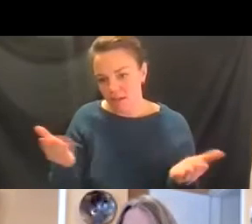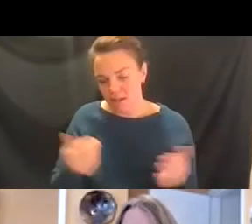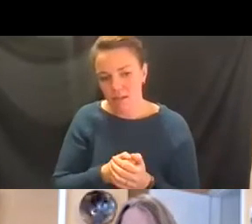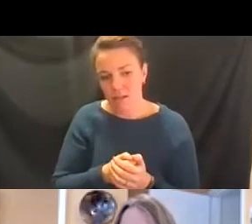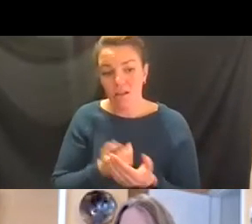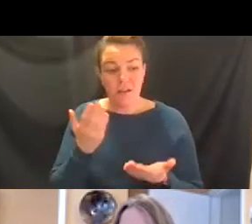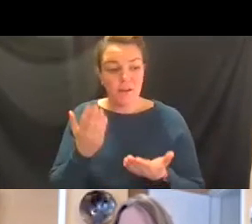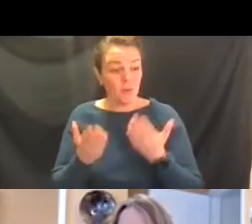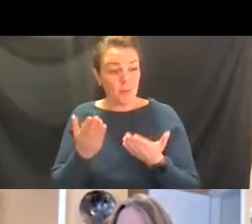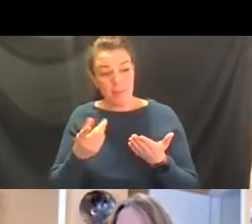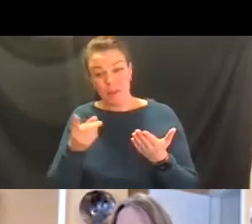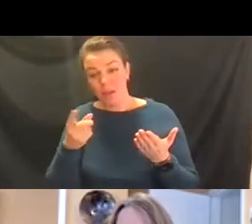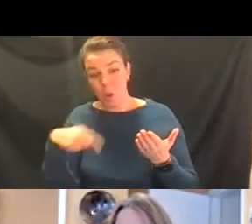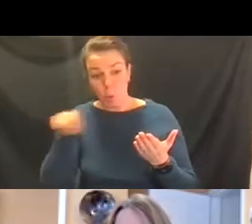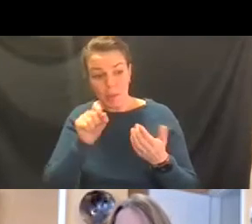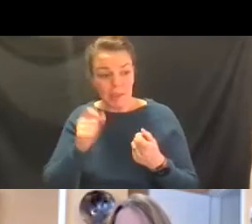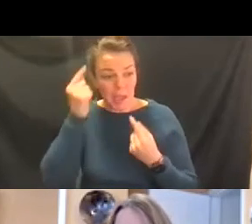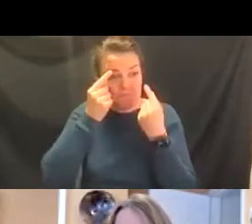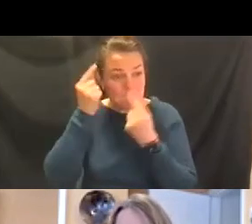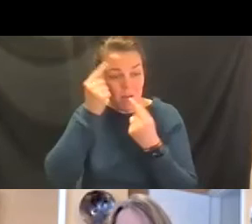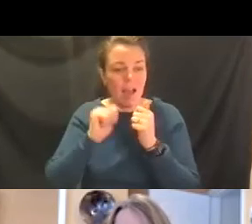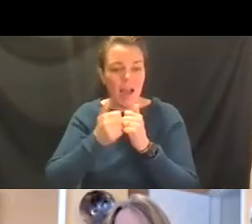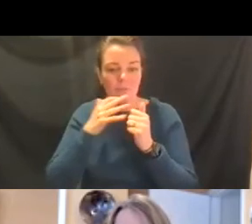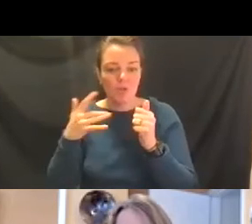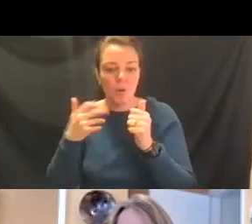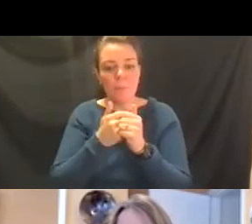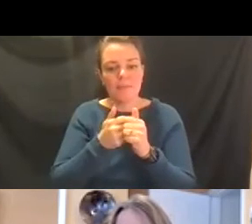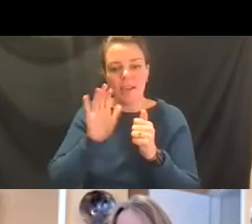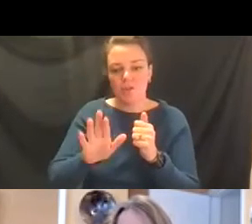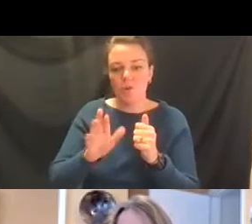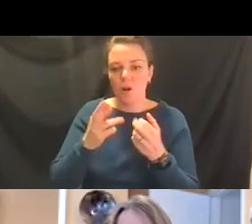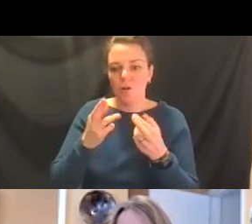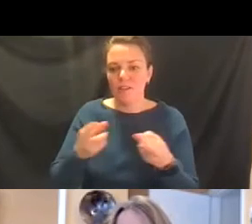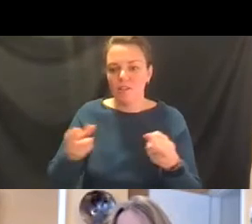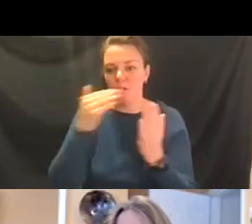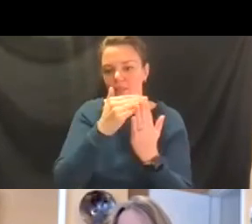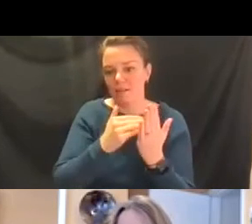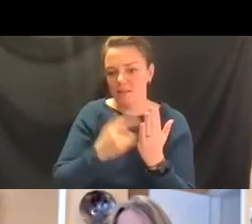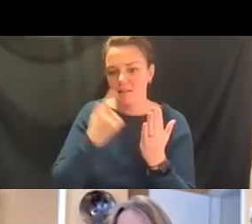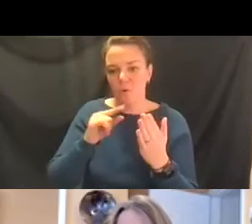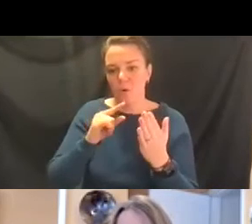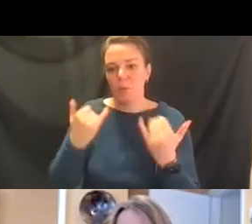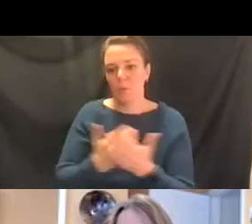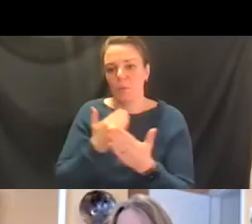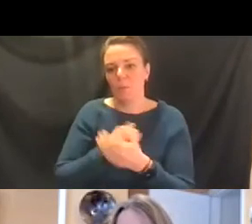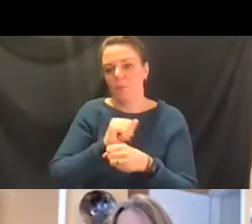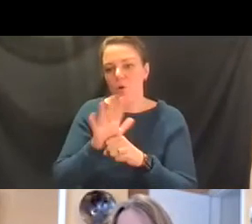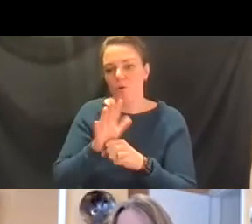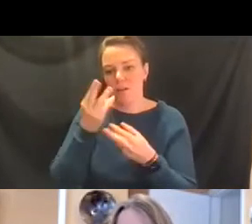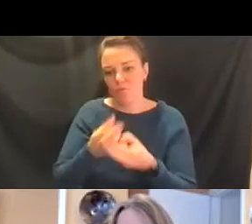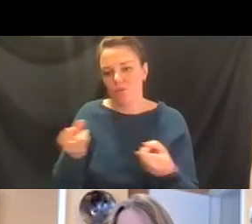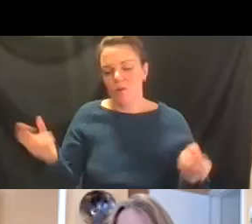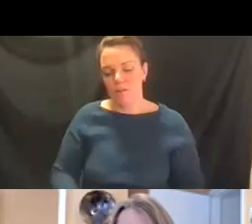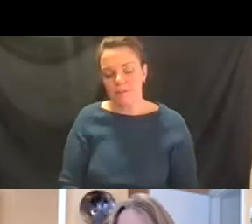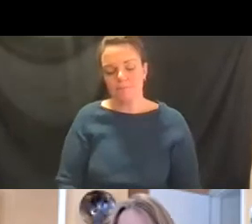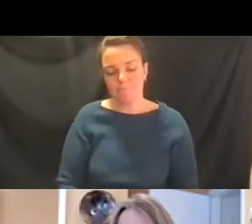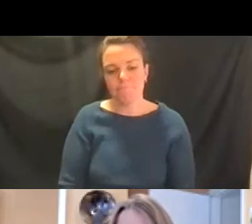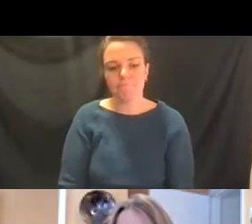establishing and or updating an existing resource list for older adults with IDD. I think that could